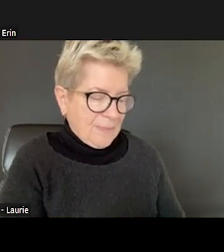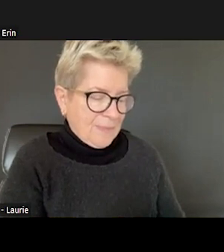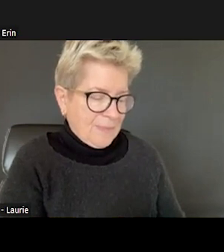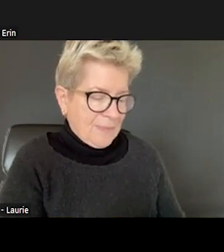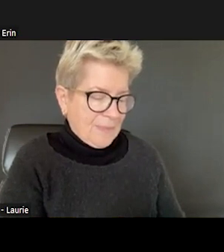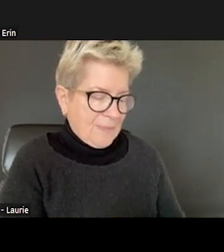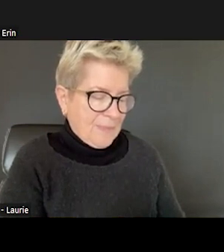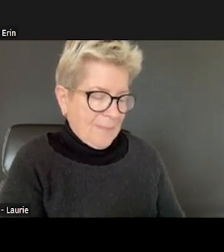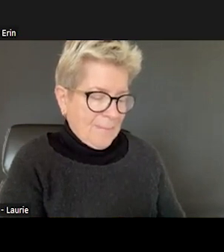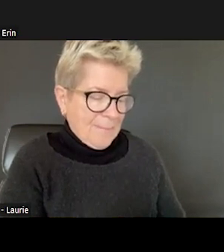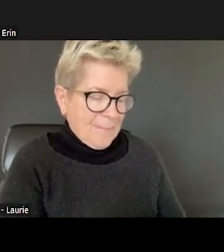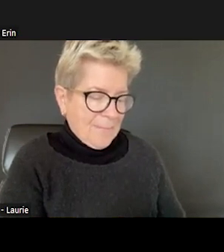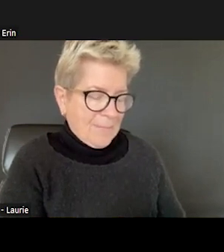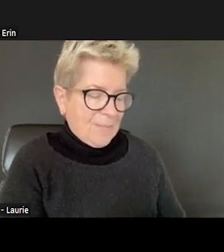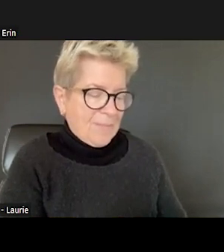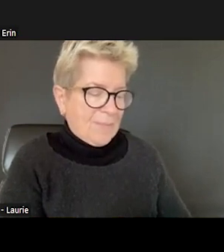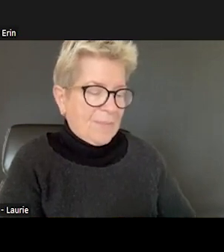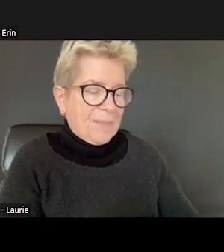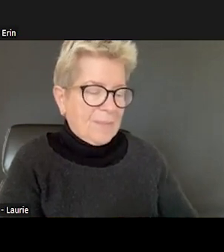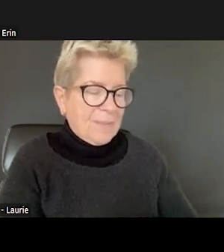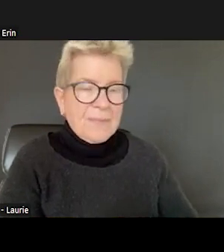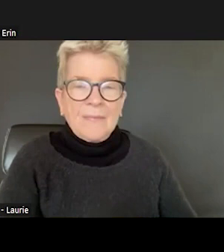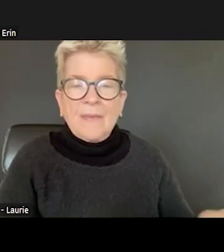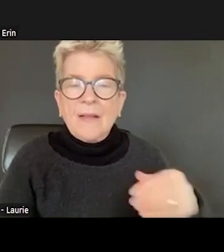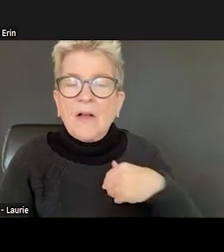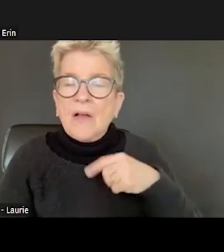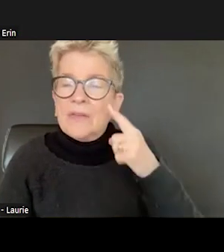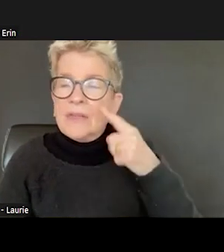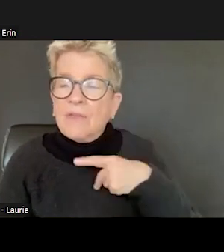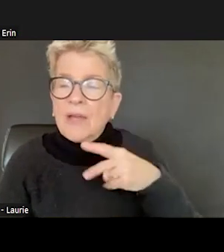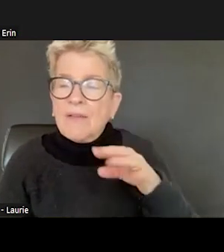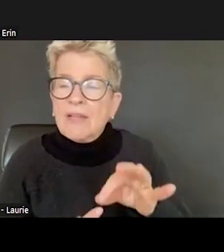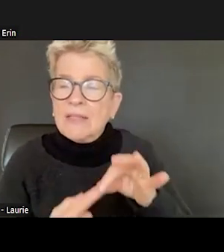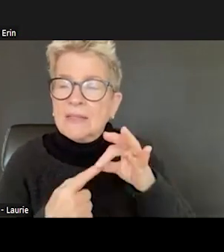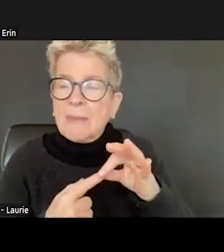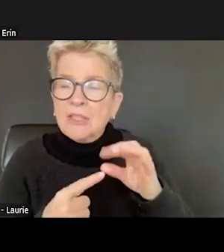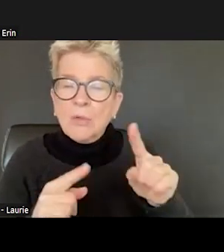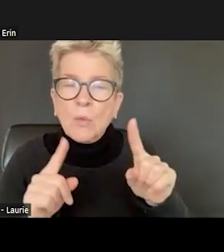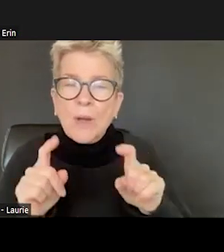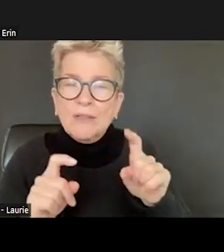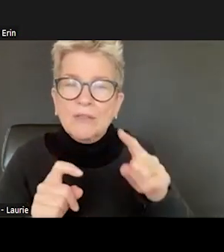our Q&A section and let's see if we have any special questions for Dr Urban. We